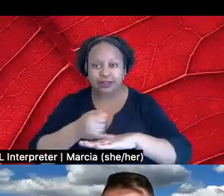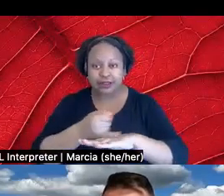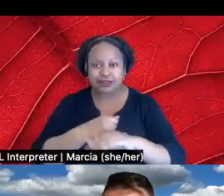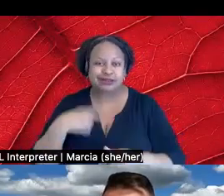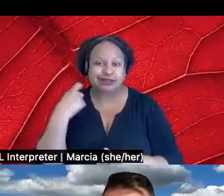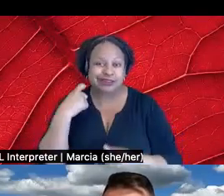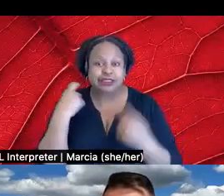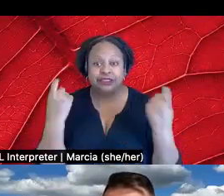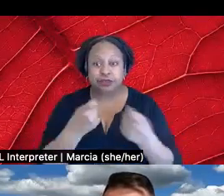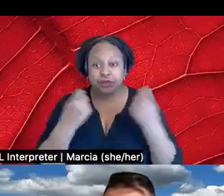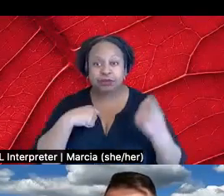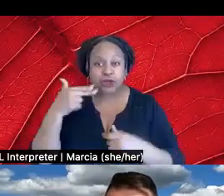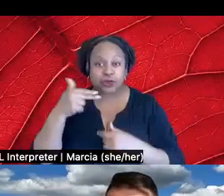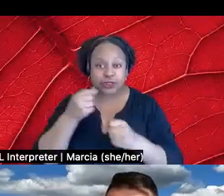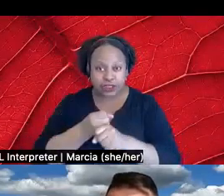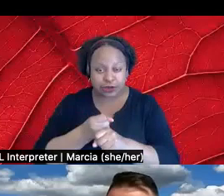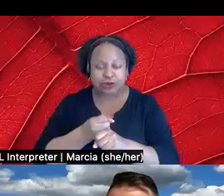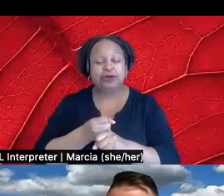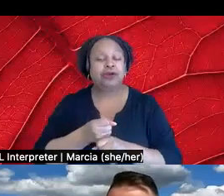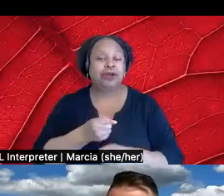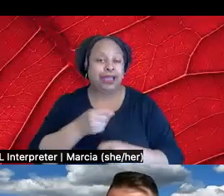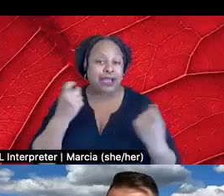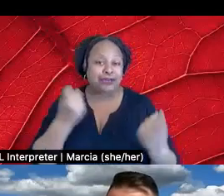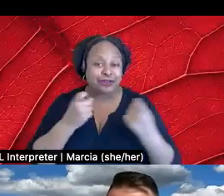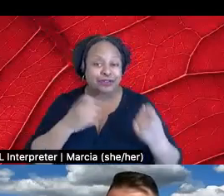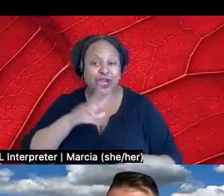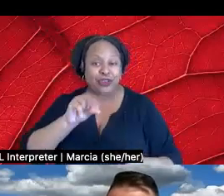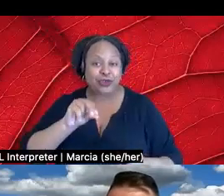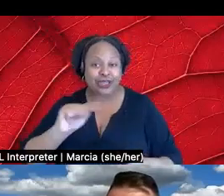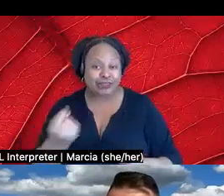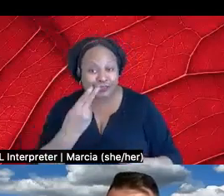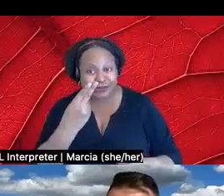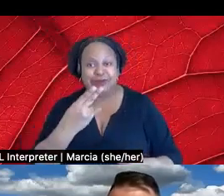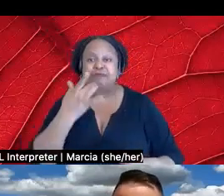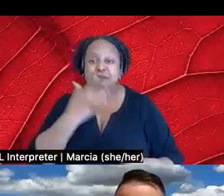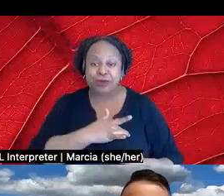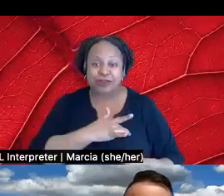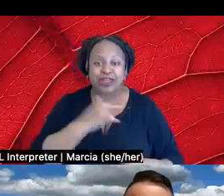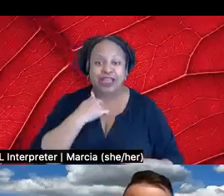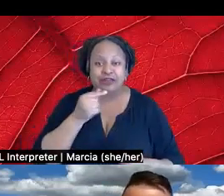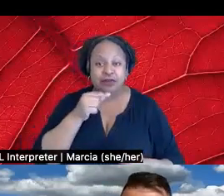anniversary of my 30th birthday and have shortcut brown hair with a brown beard.